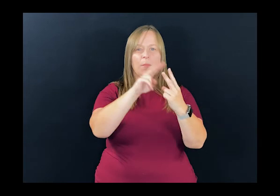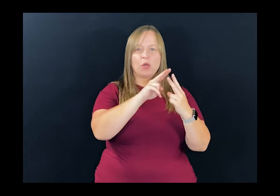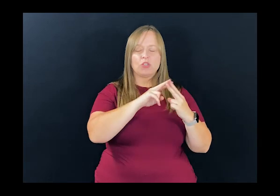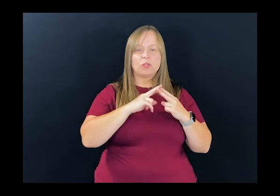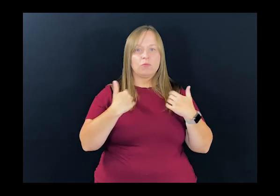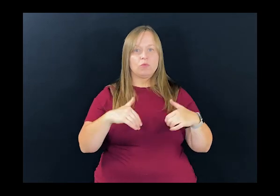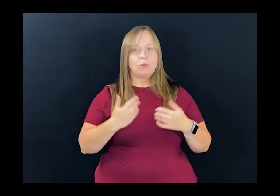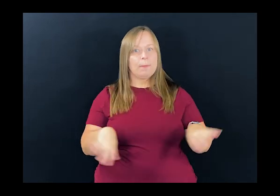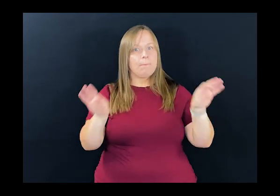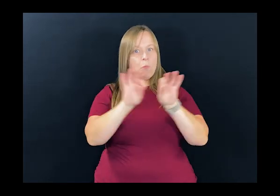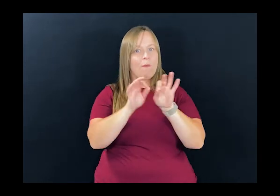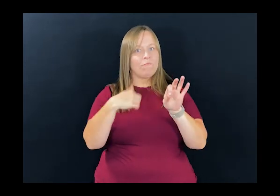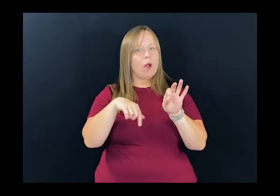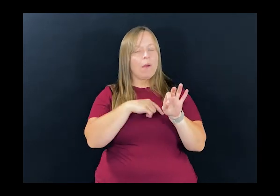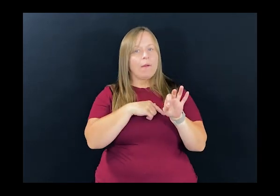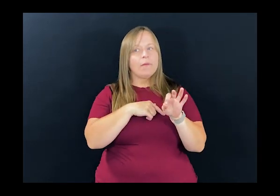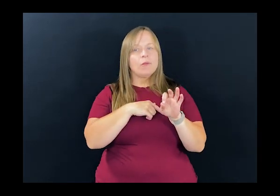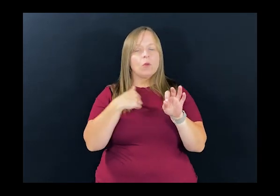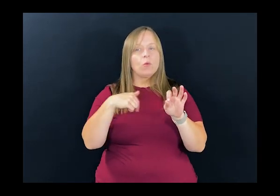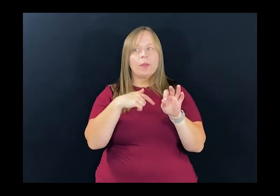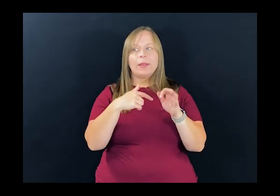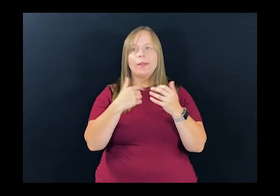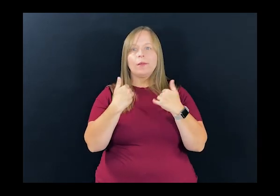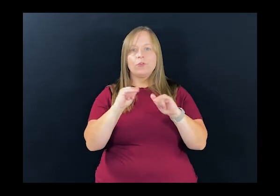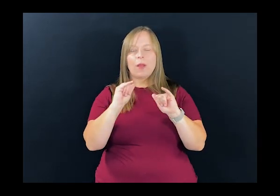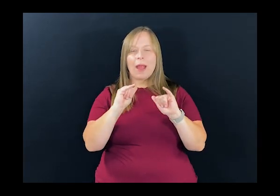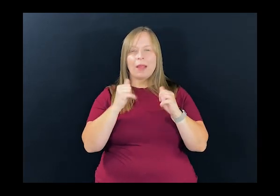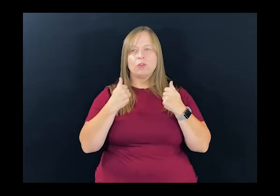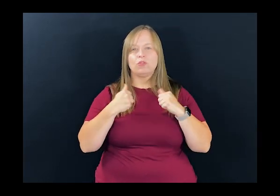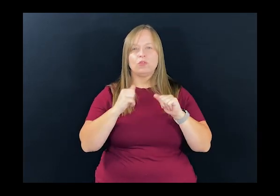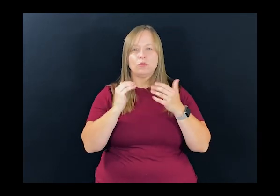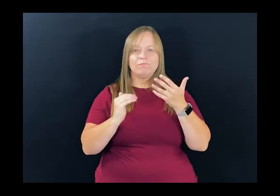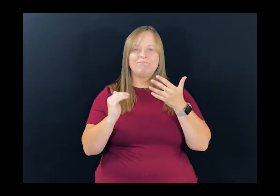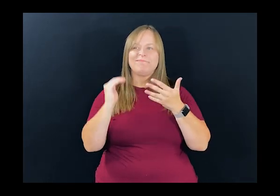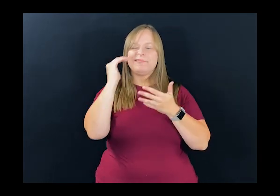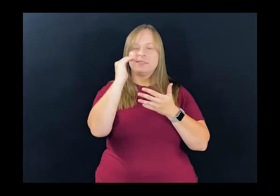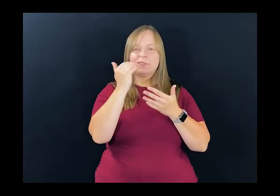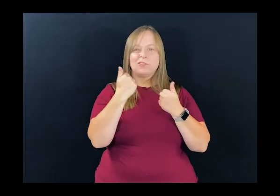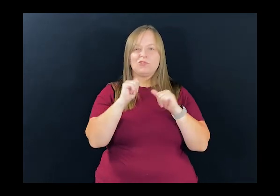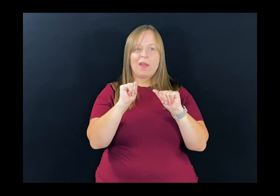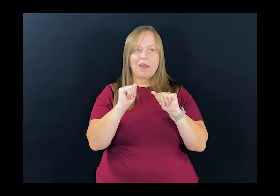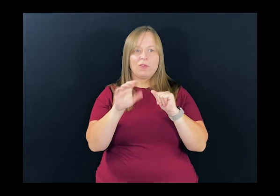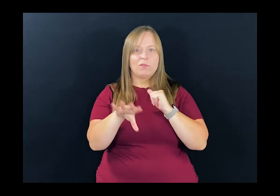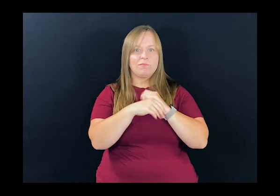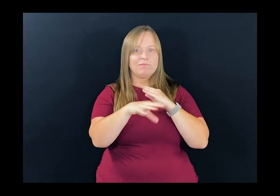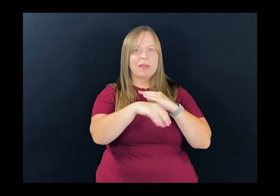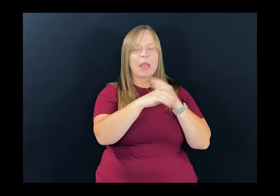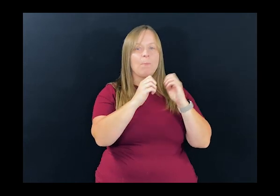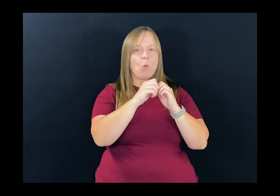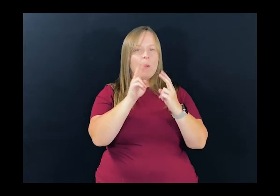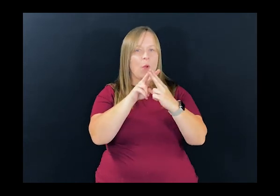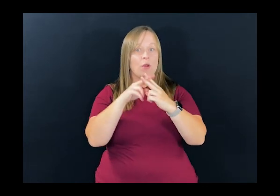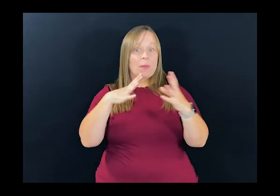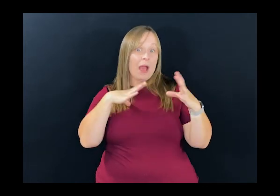are extremely important and we are really sort of moving up in terms of getting some great partners in Hollywood.